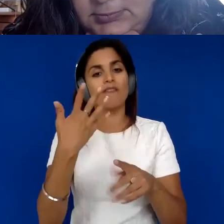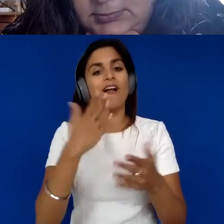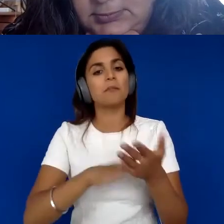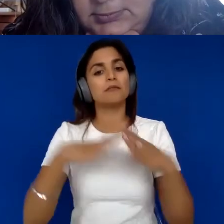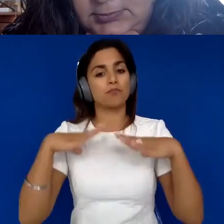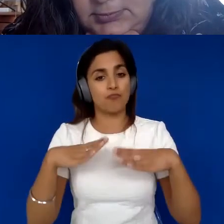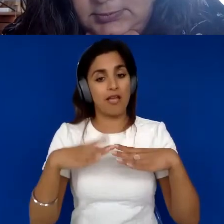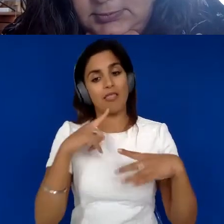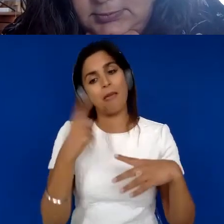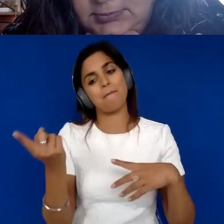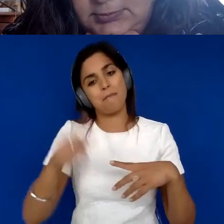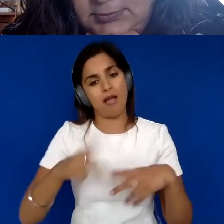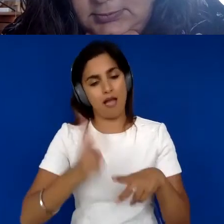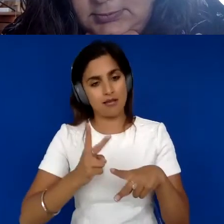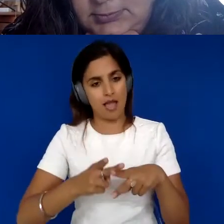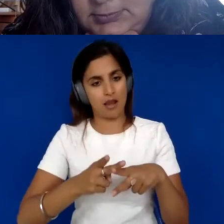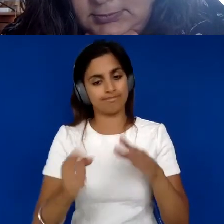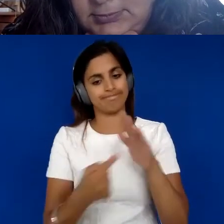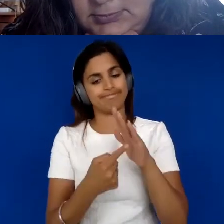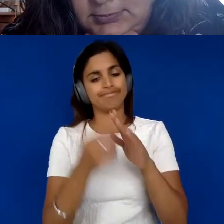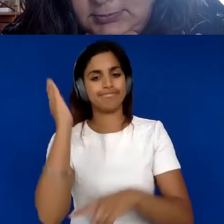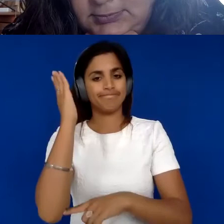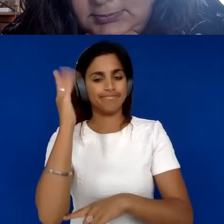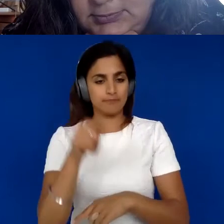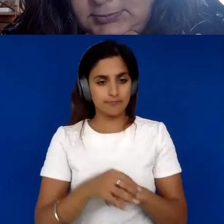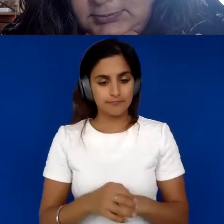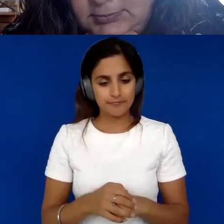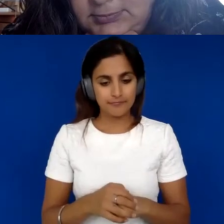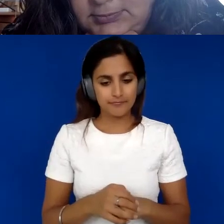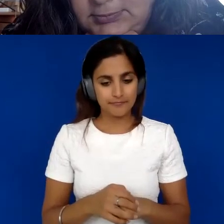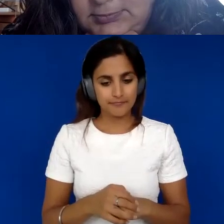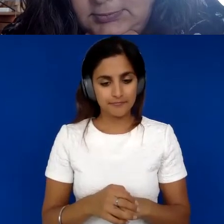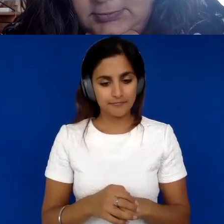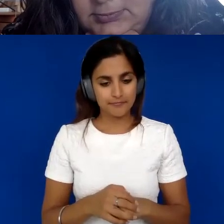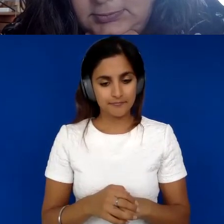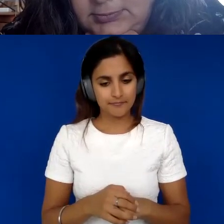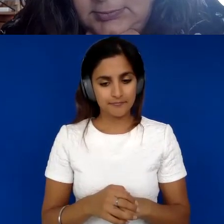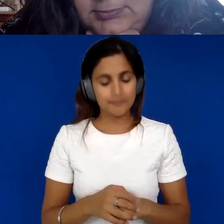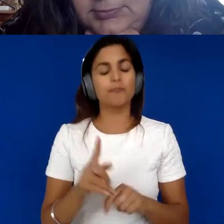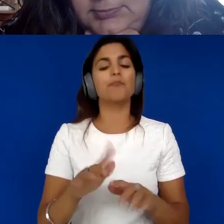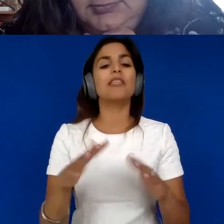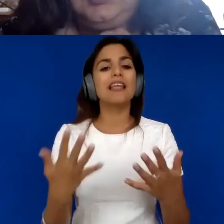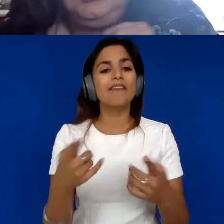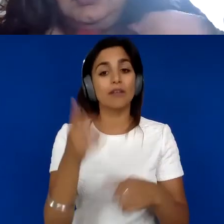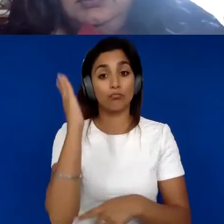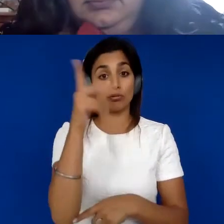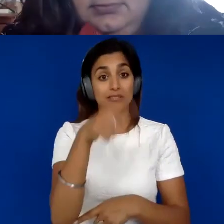back for the keynote speech if the presenters are interested have